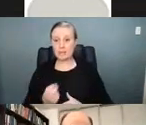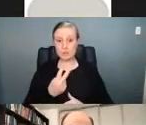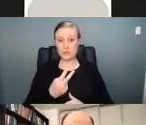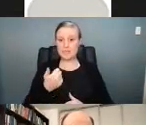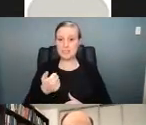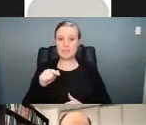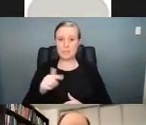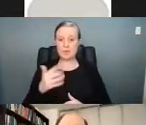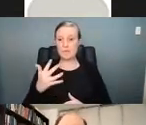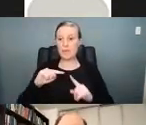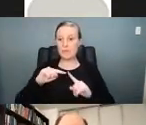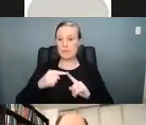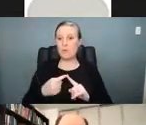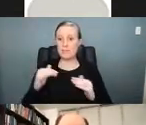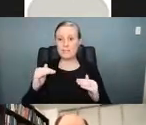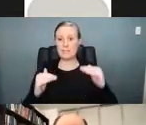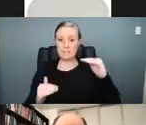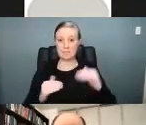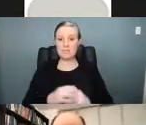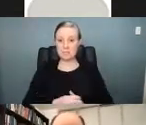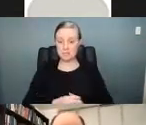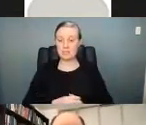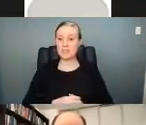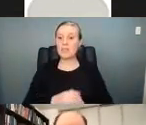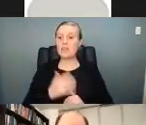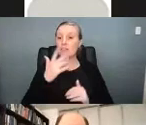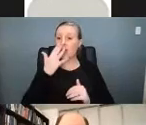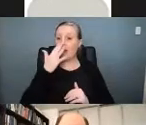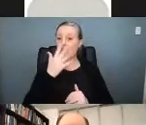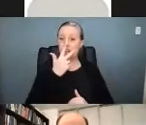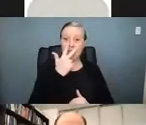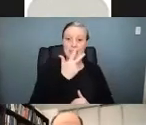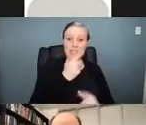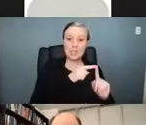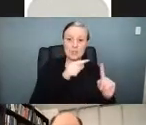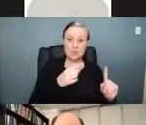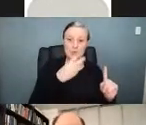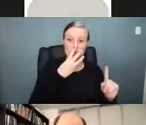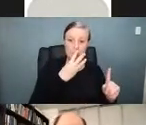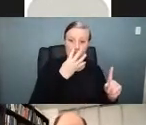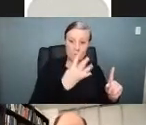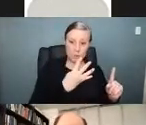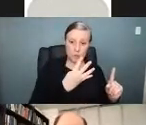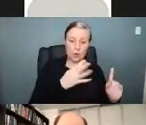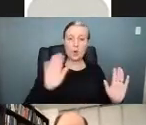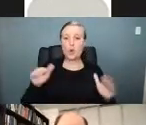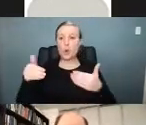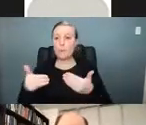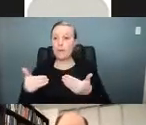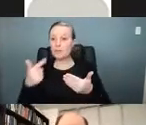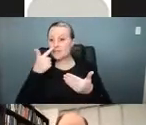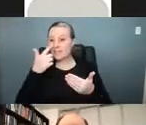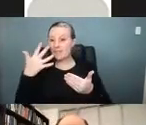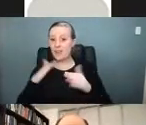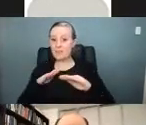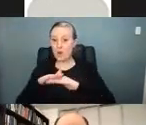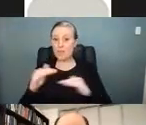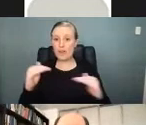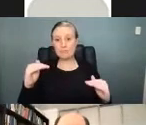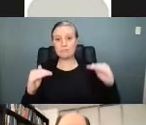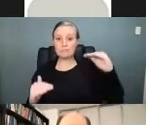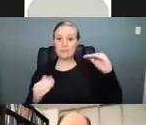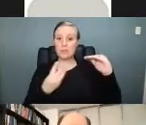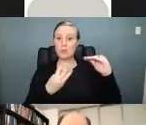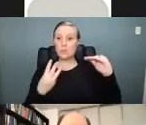between those in our 18 to 34 age group and those who are 75 and over. A 25 point gap